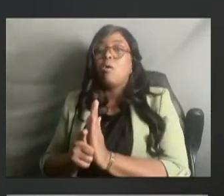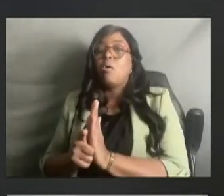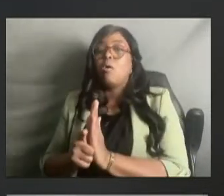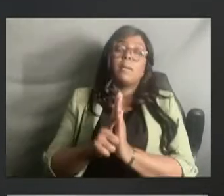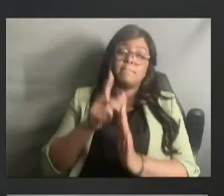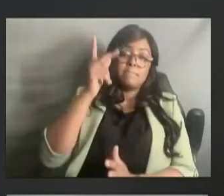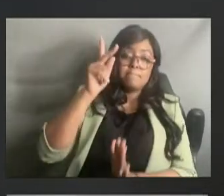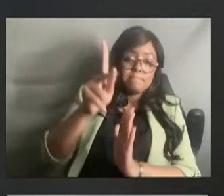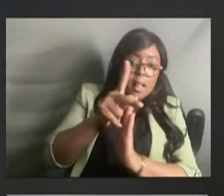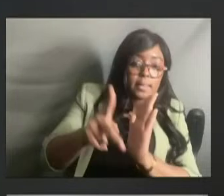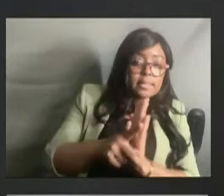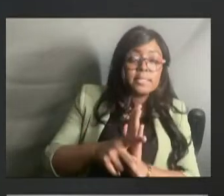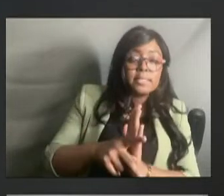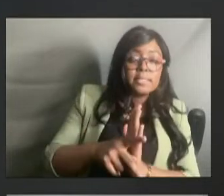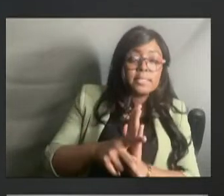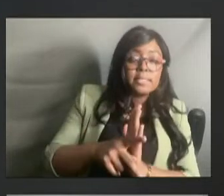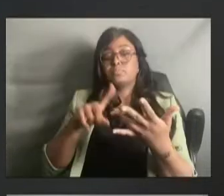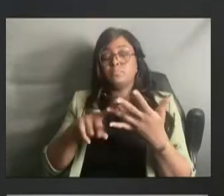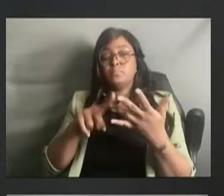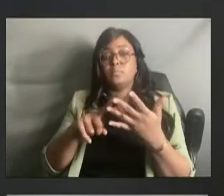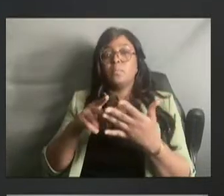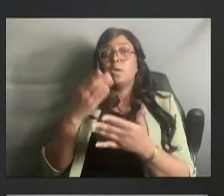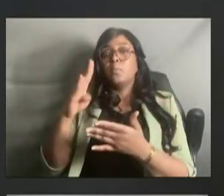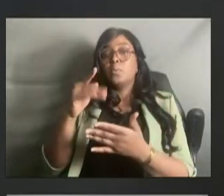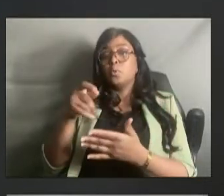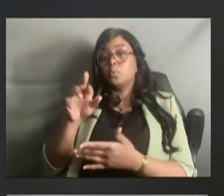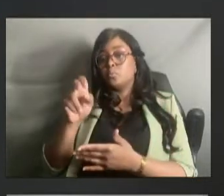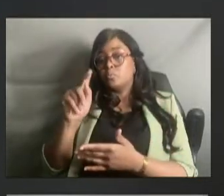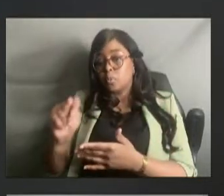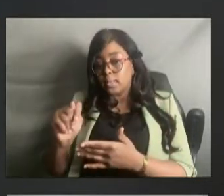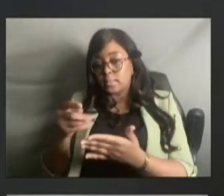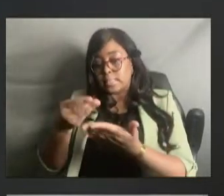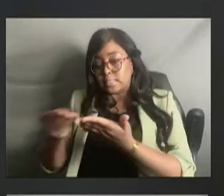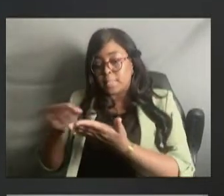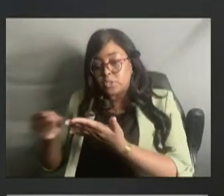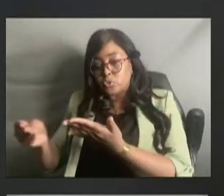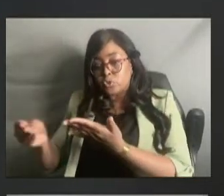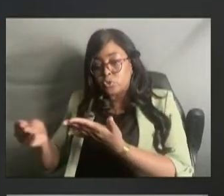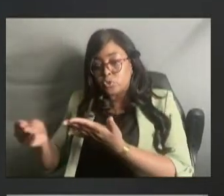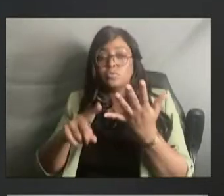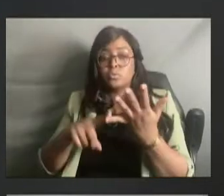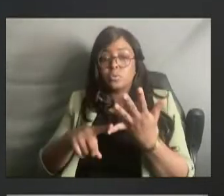driven by contracts, law,